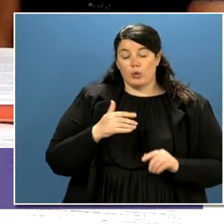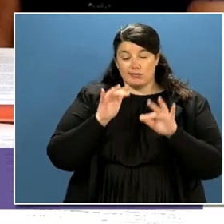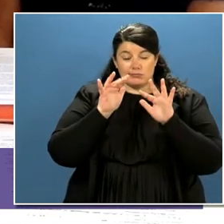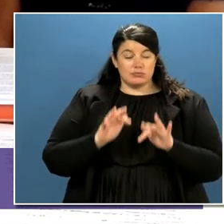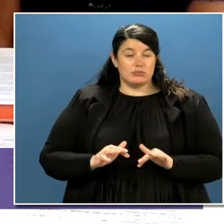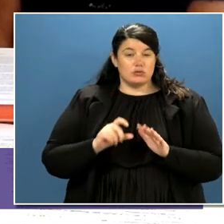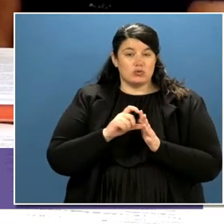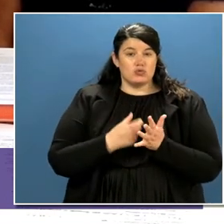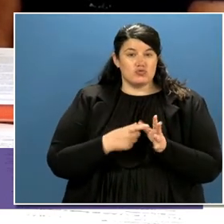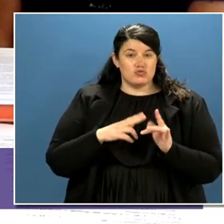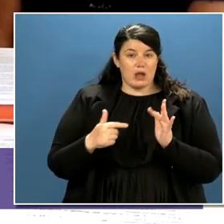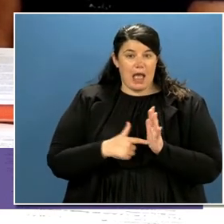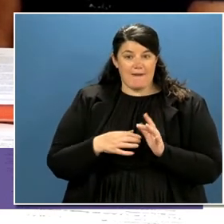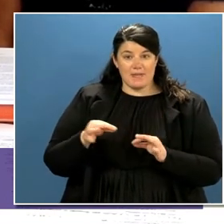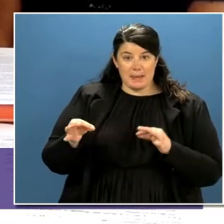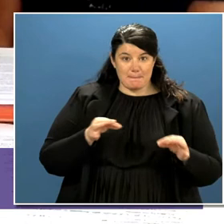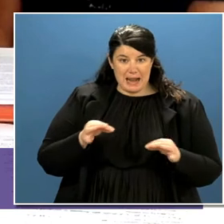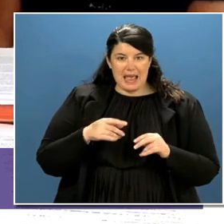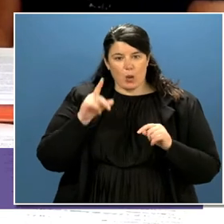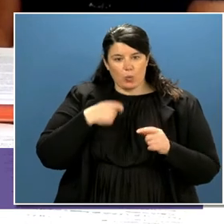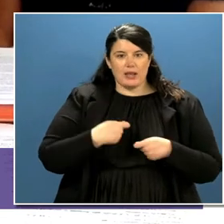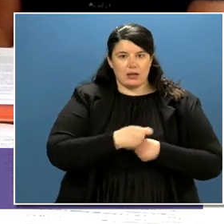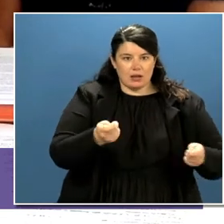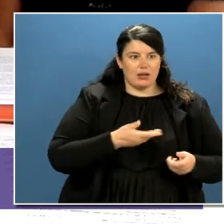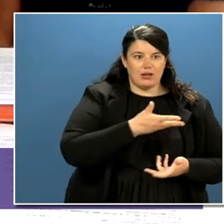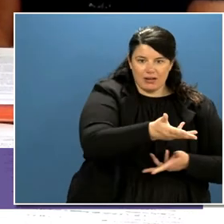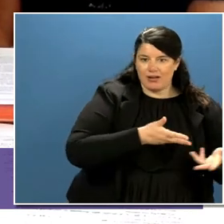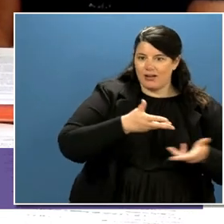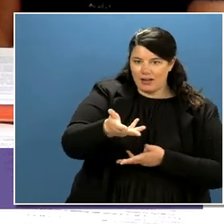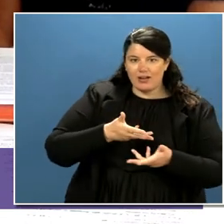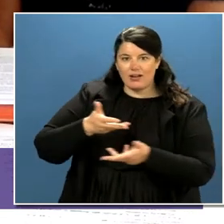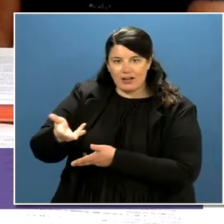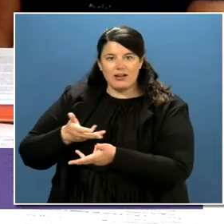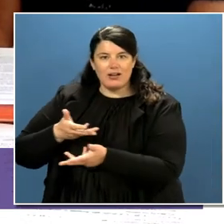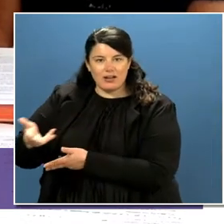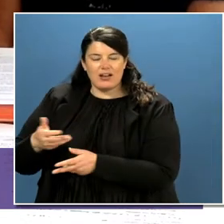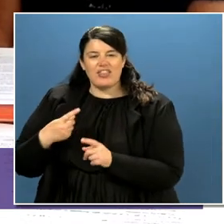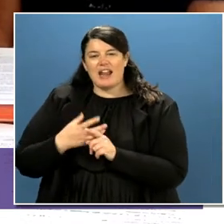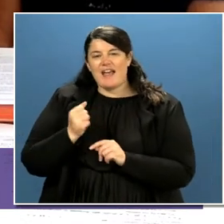socialise the plan, and we've run discovery sessions, it could be myself